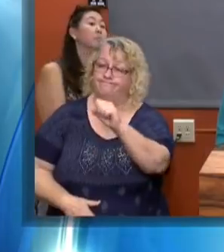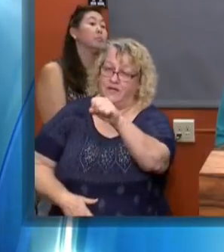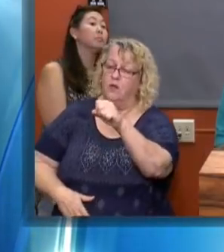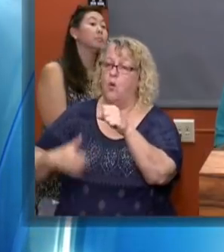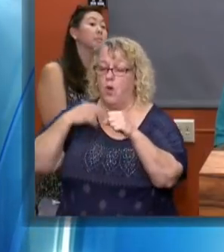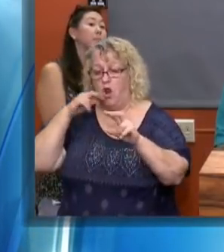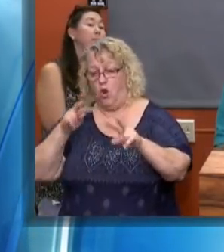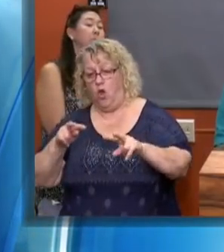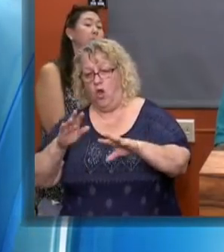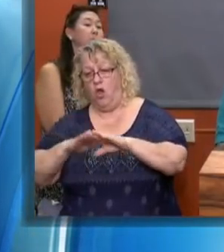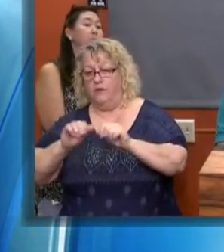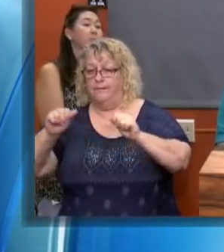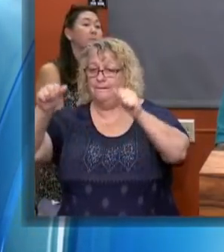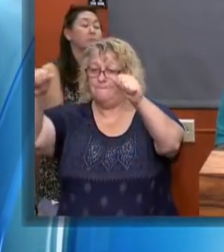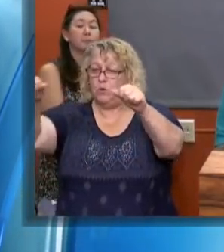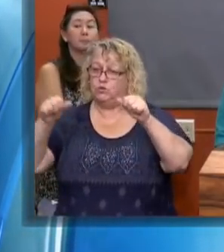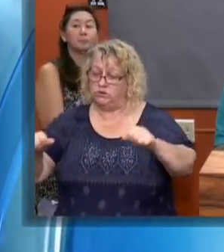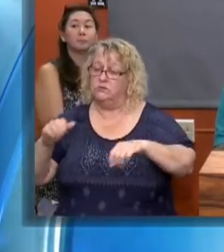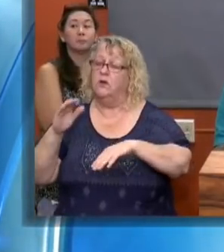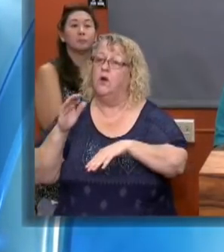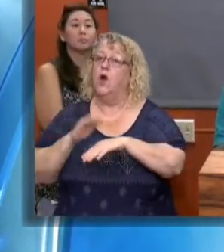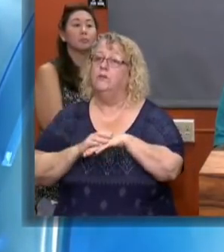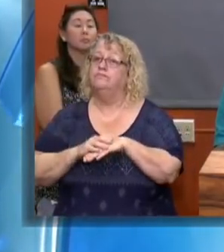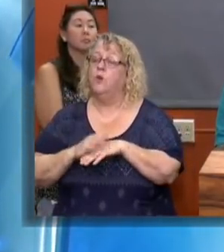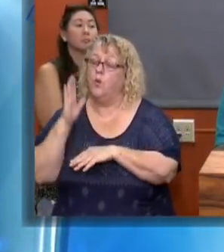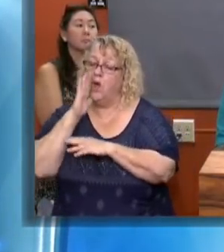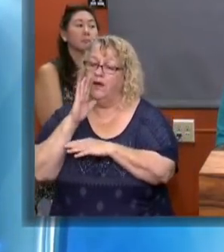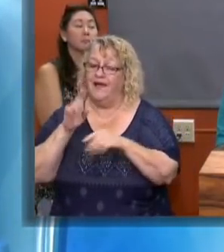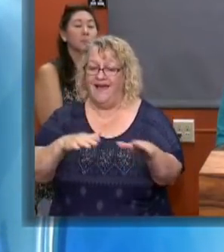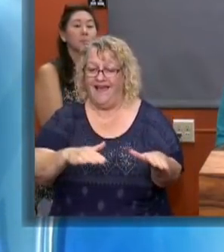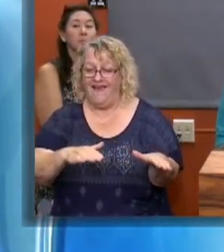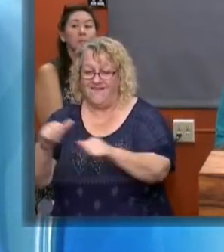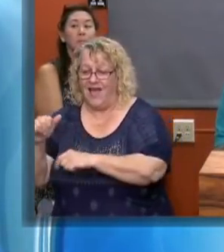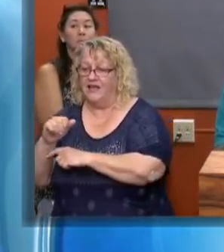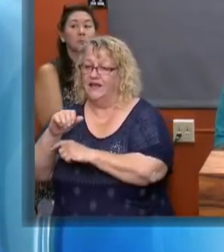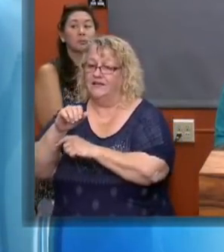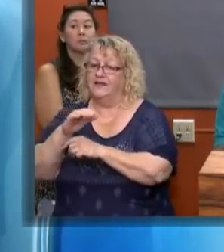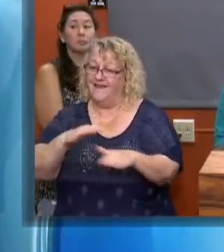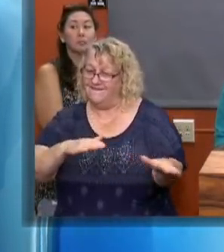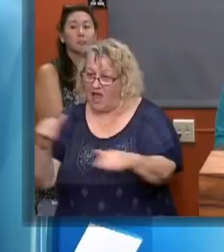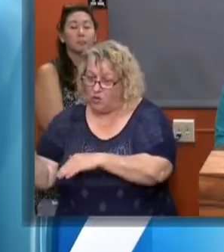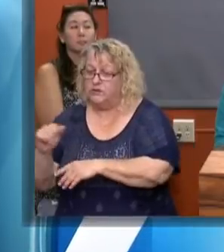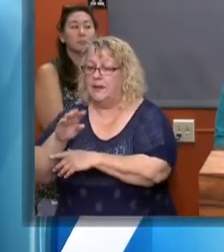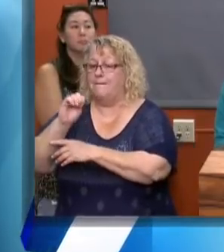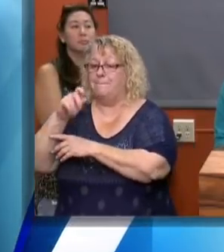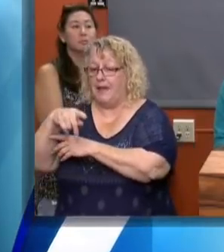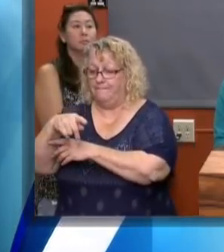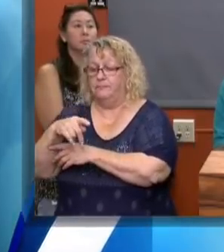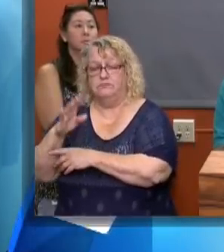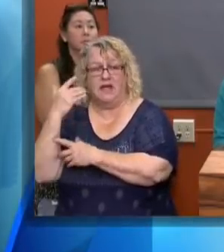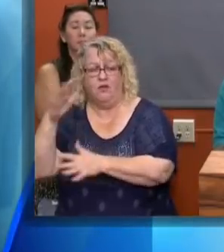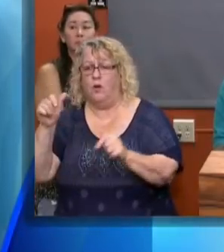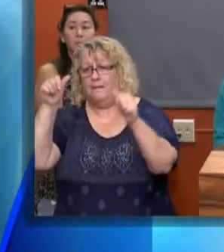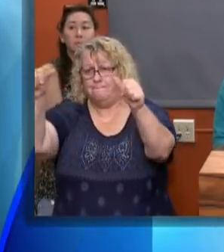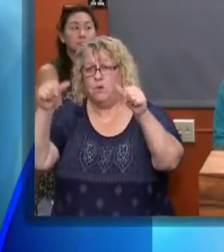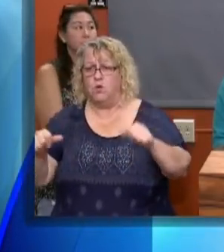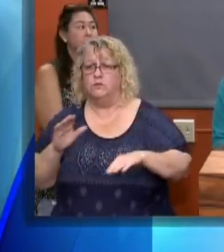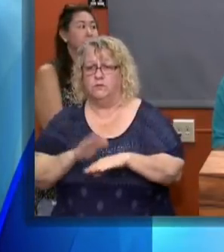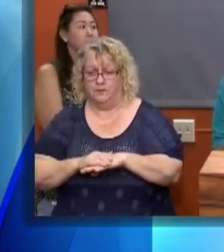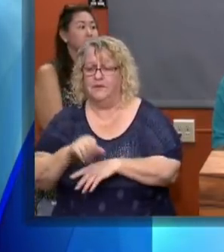IS IT AVAILABLE ON YOUR HOME OR SOCIAL MEDIA? IN PROXIMITY TO THEIR HOME? WE'LL BE PUT SOME THINGS